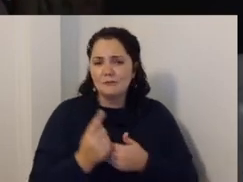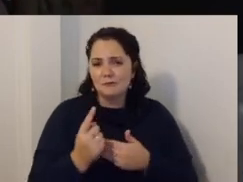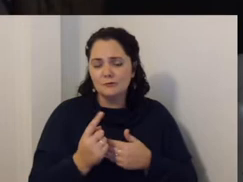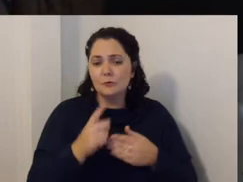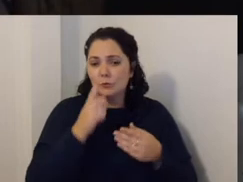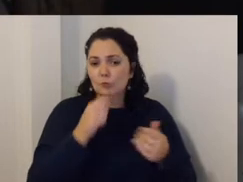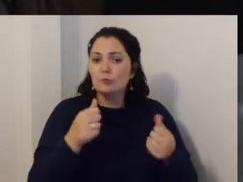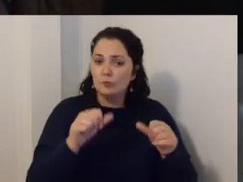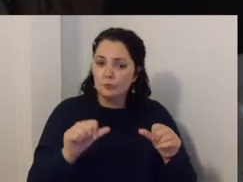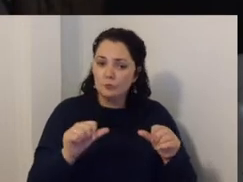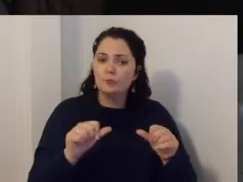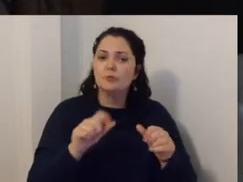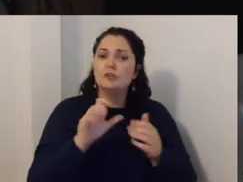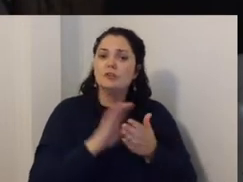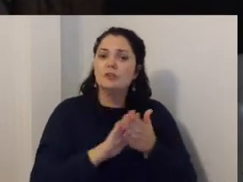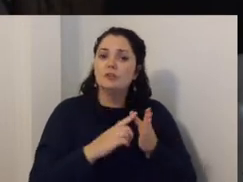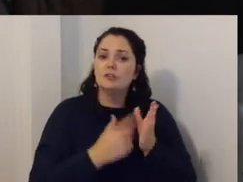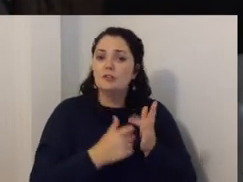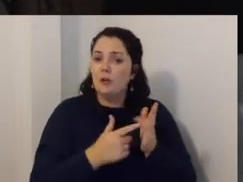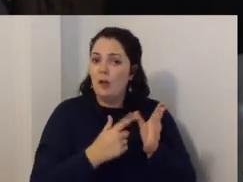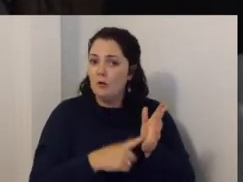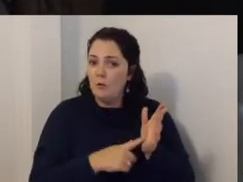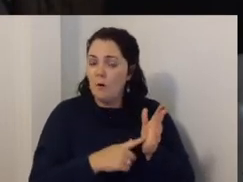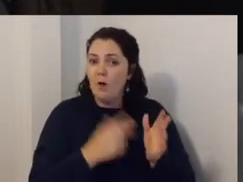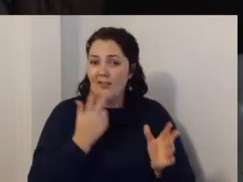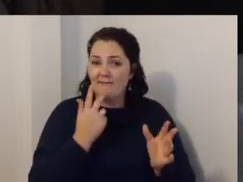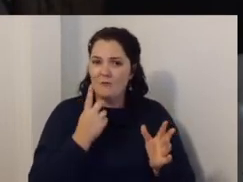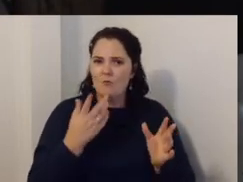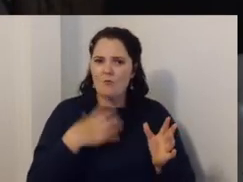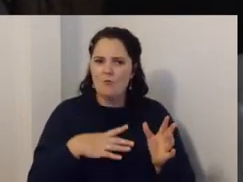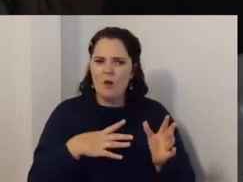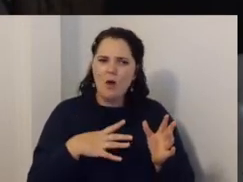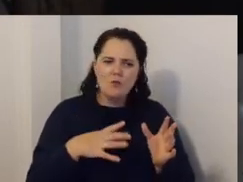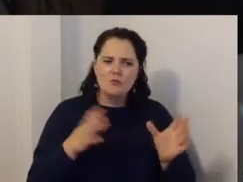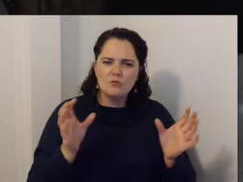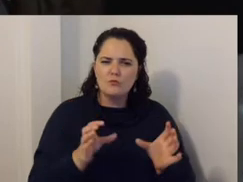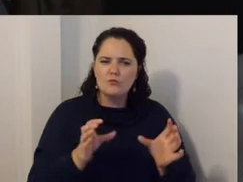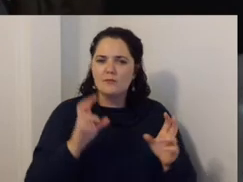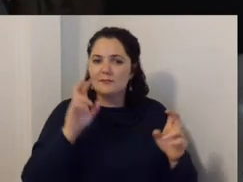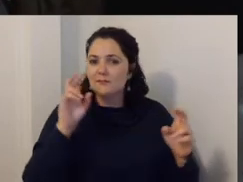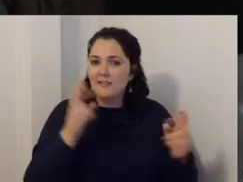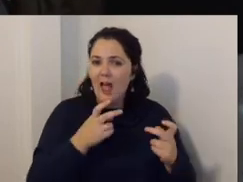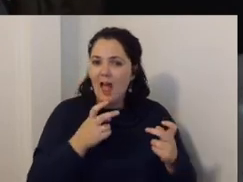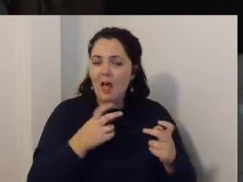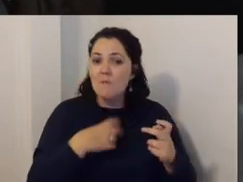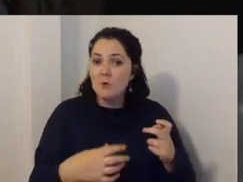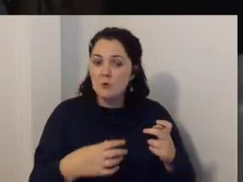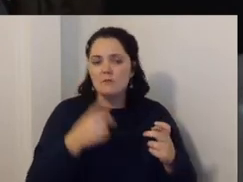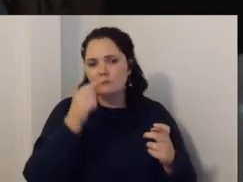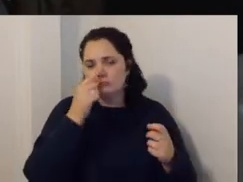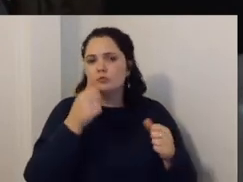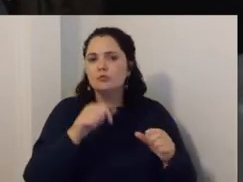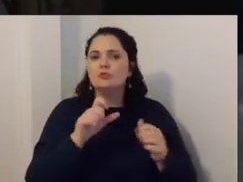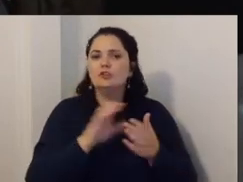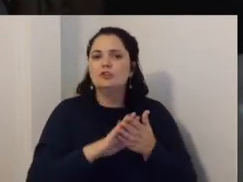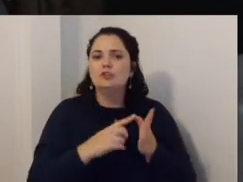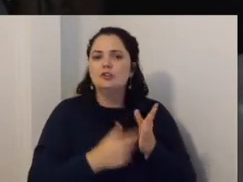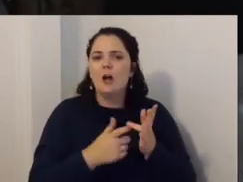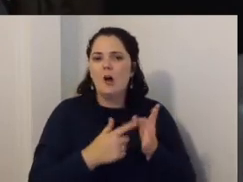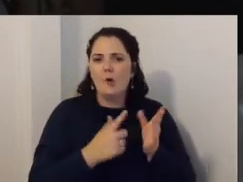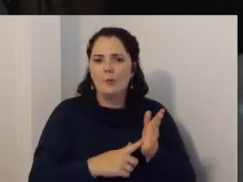of that powdered charcoal if you really want to emphasize some dark passages in the work okay